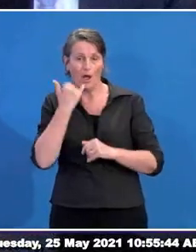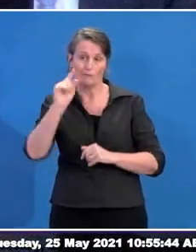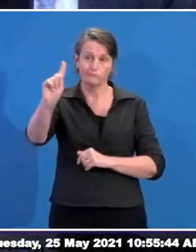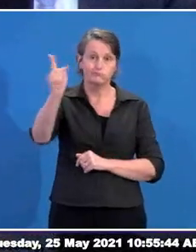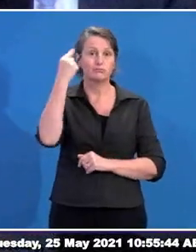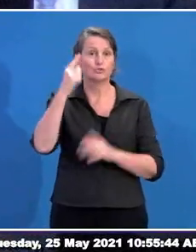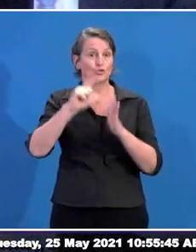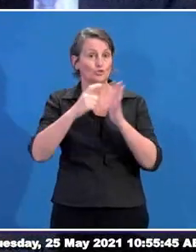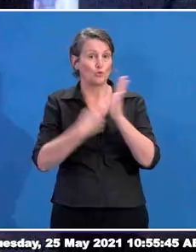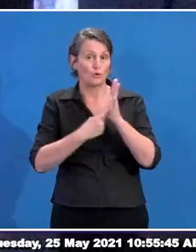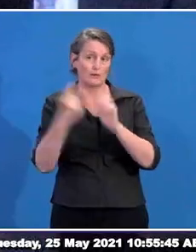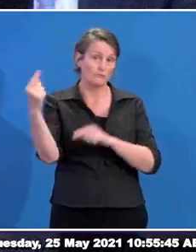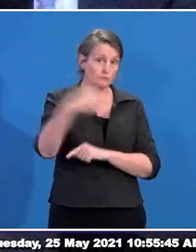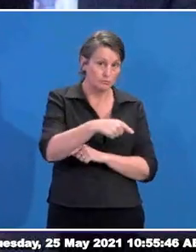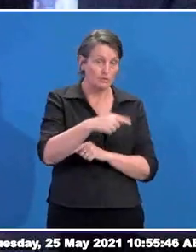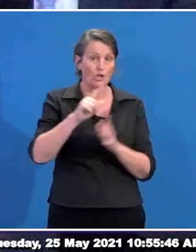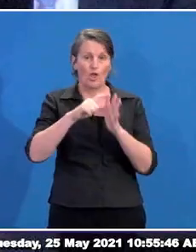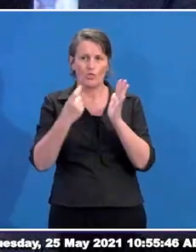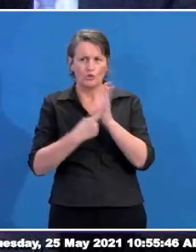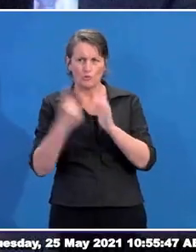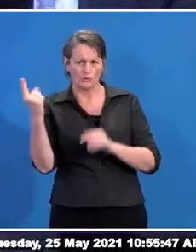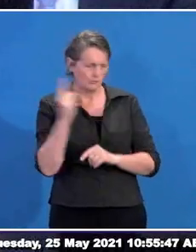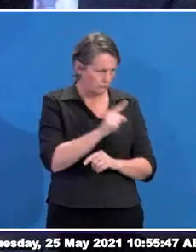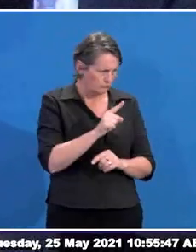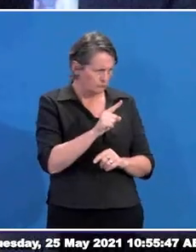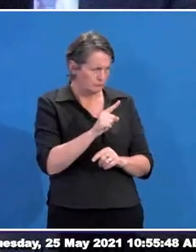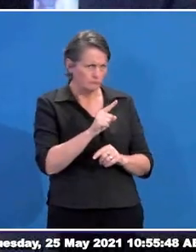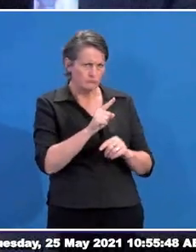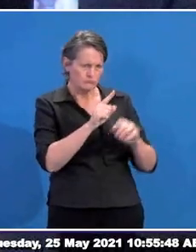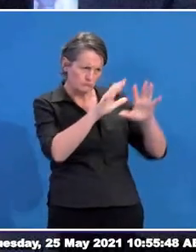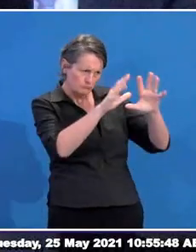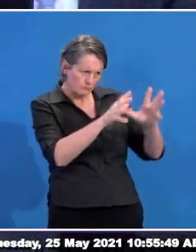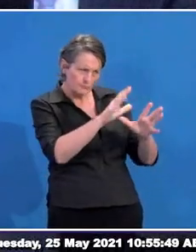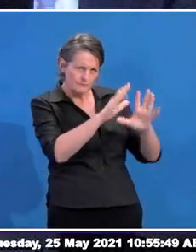and the on-call doctor went, "I think I can feel a stepwise fracture,